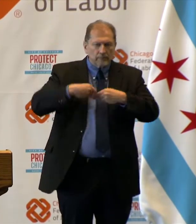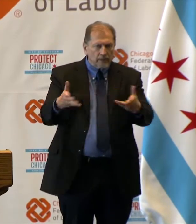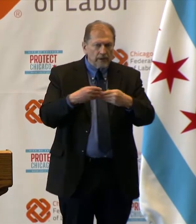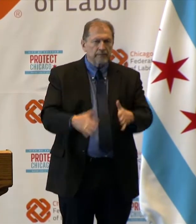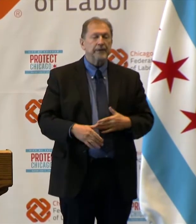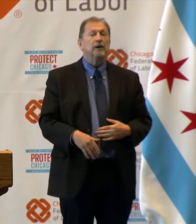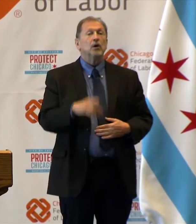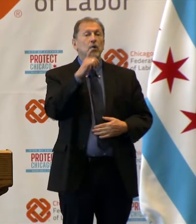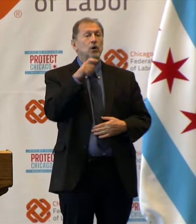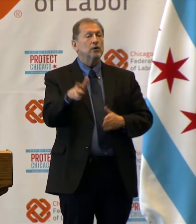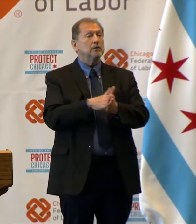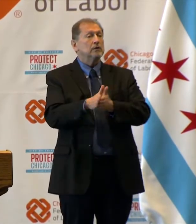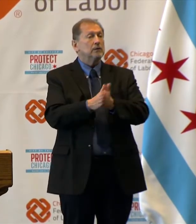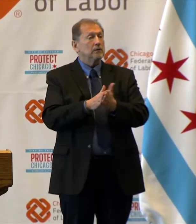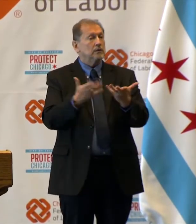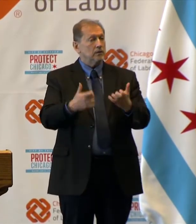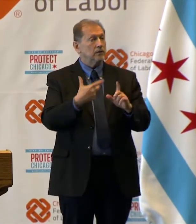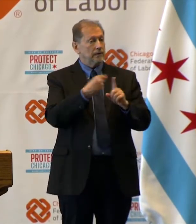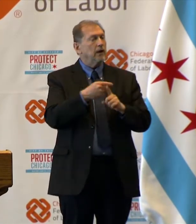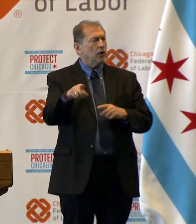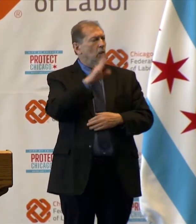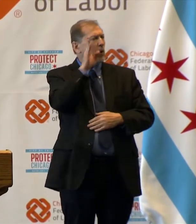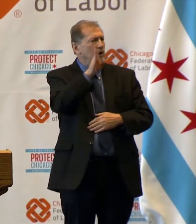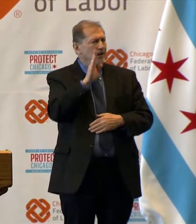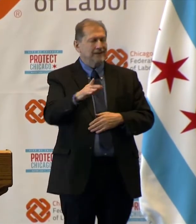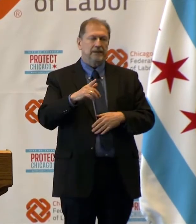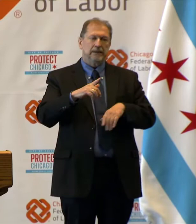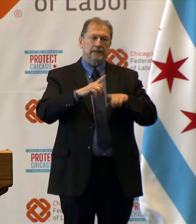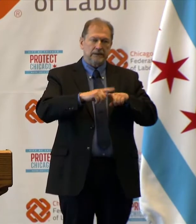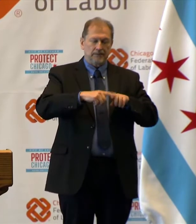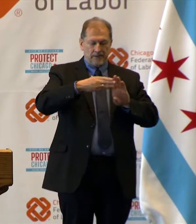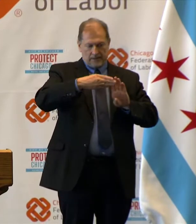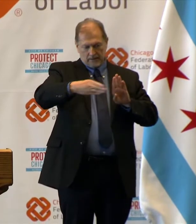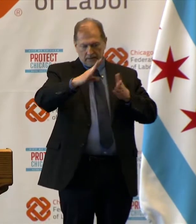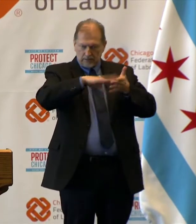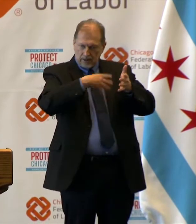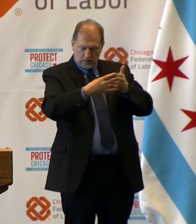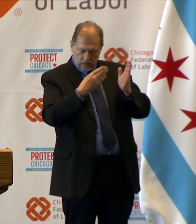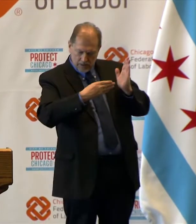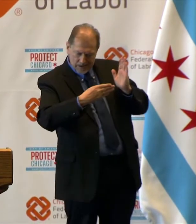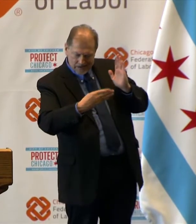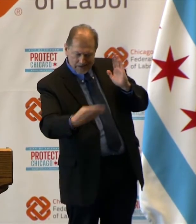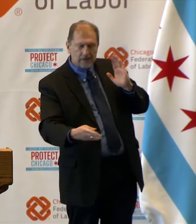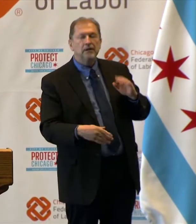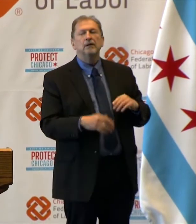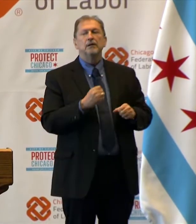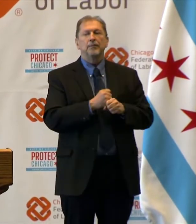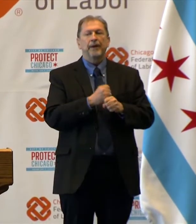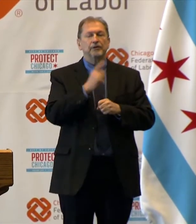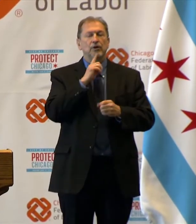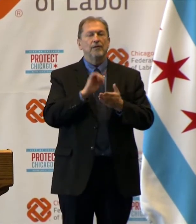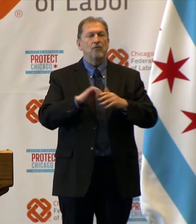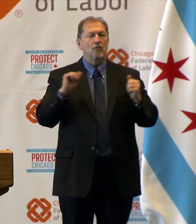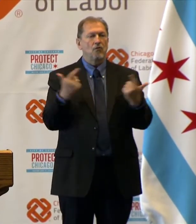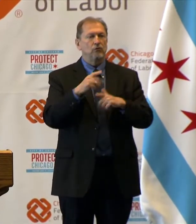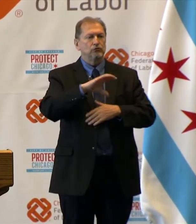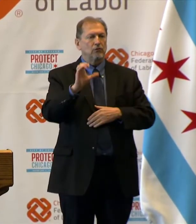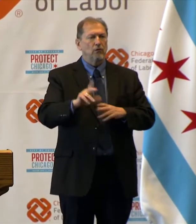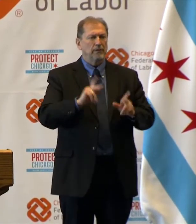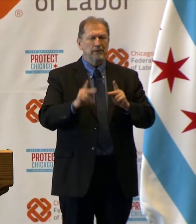EVERYONE WHO WANTS A VACCINE